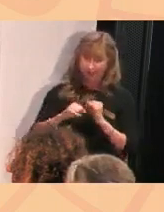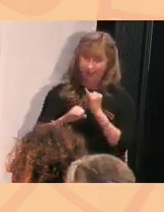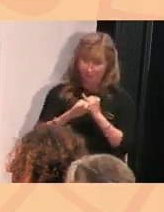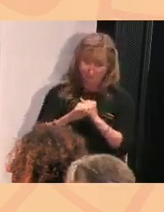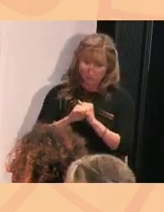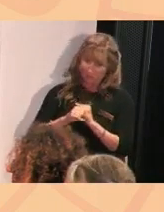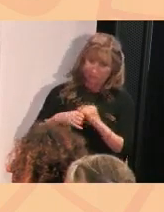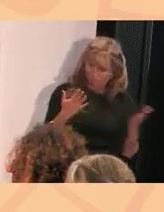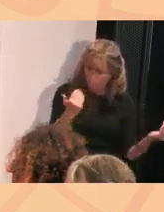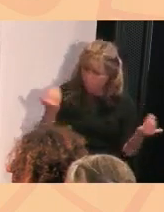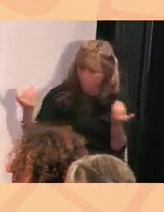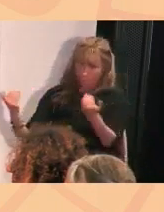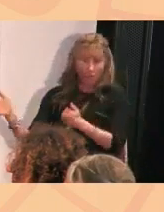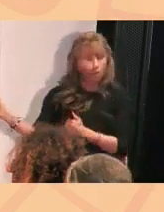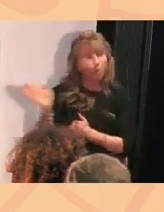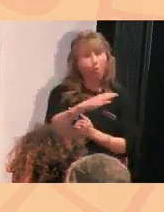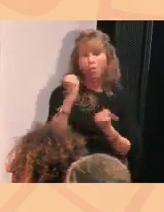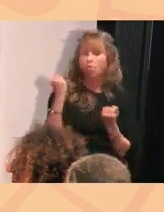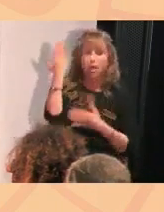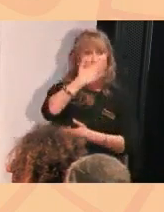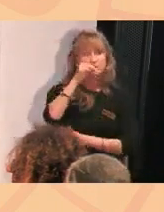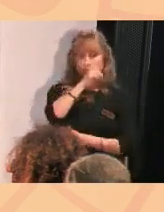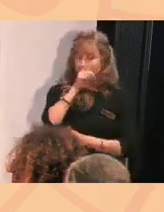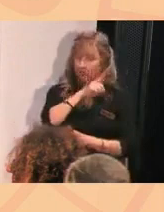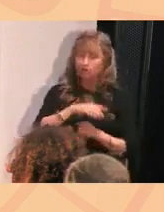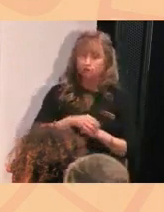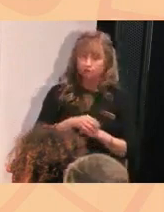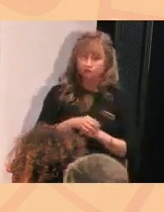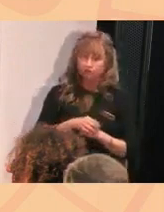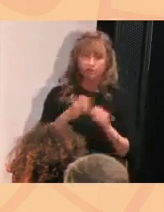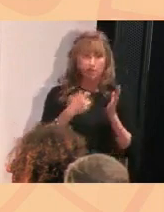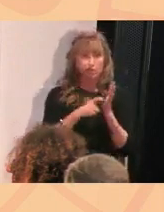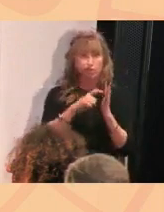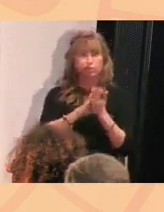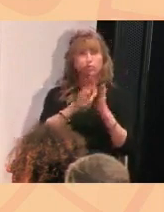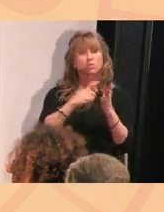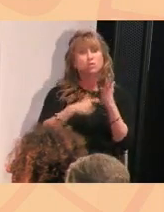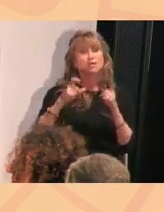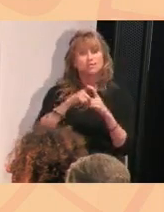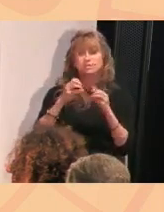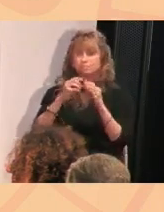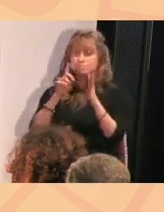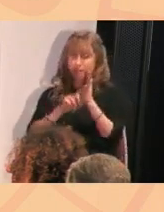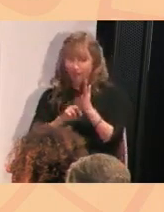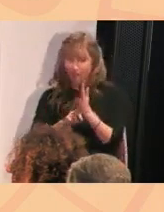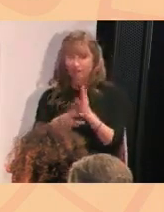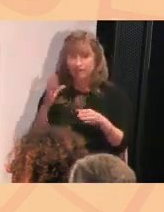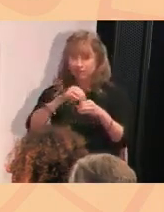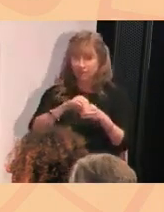The Aratjara Exhibition embraced all people, all Aboriginal people,